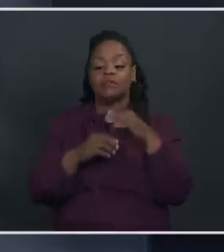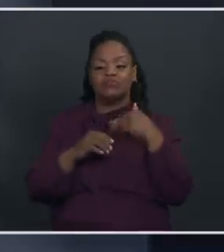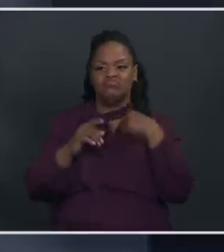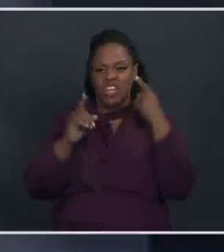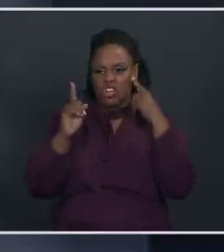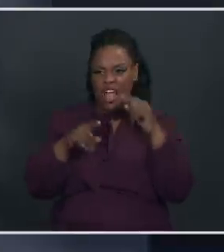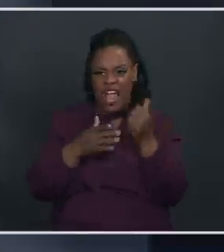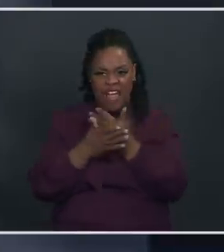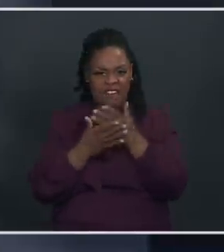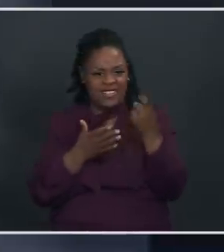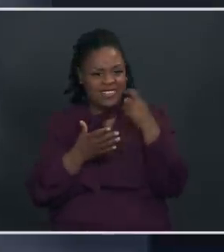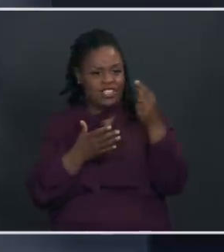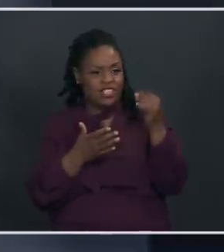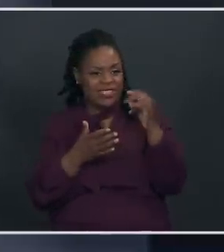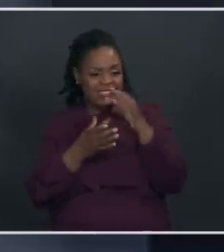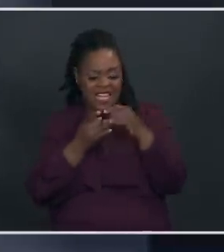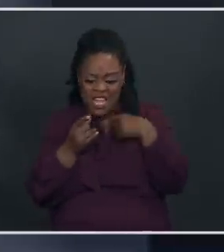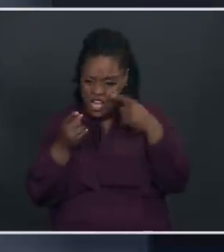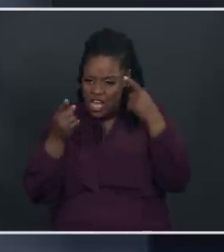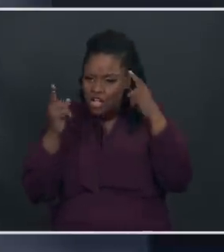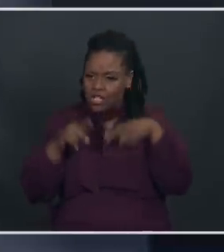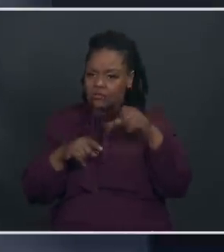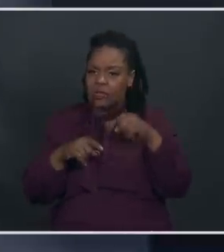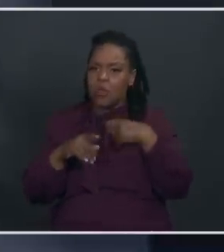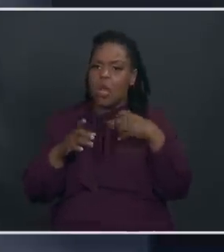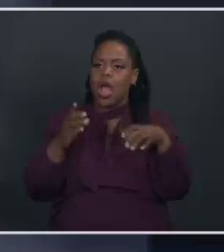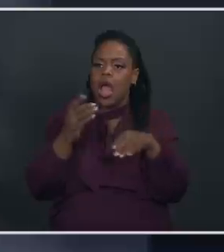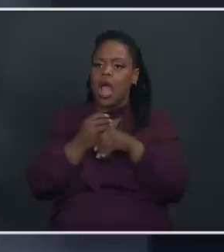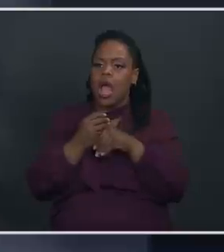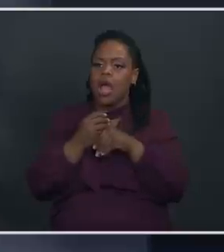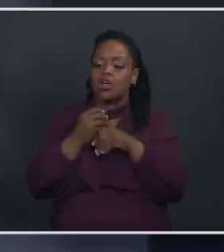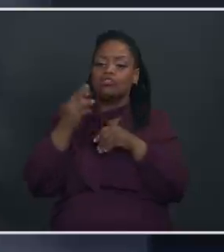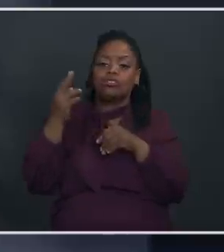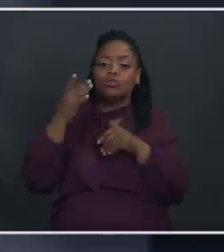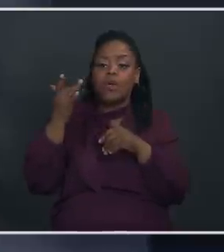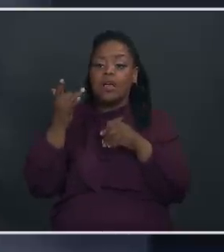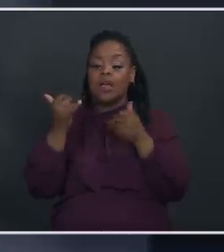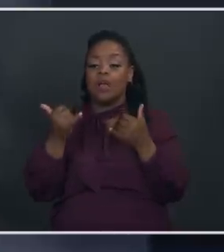but I'd simply add that the other reason for doing it now is the science tells us we have to.